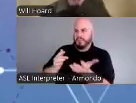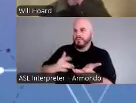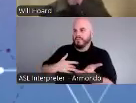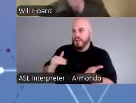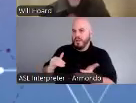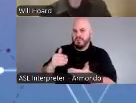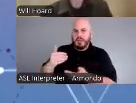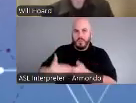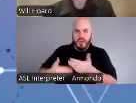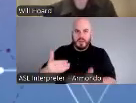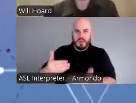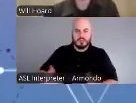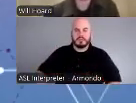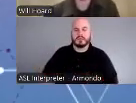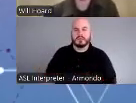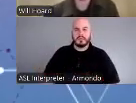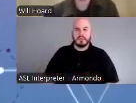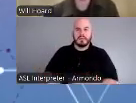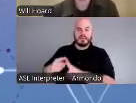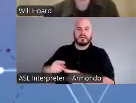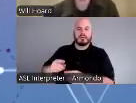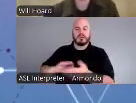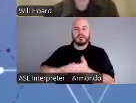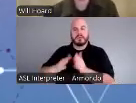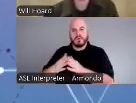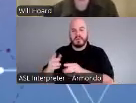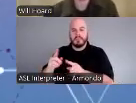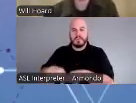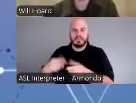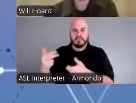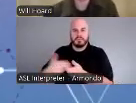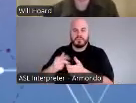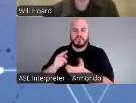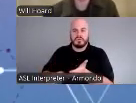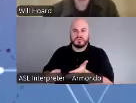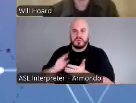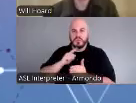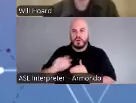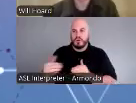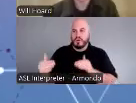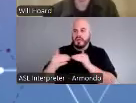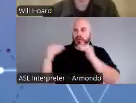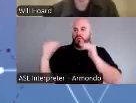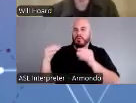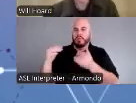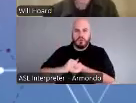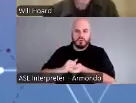The ideal of community-based participatory research is that we are equal partners, you all as CIL staff--